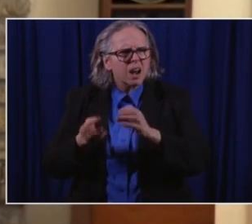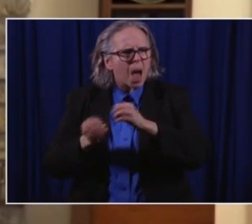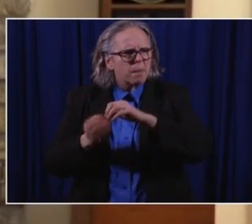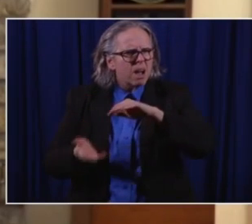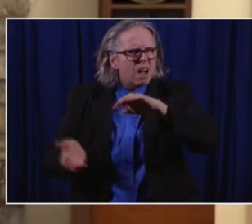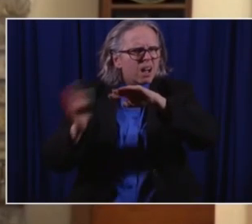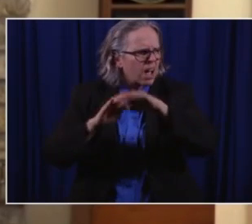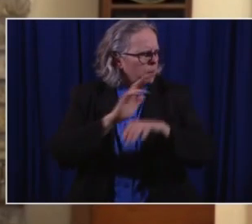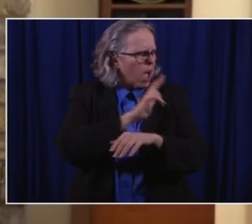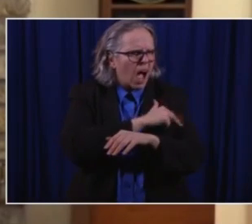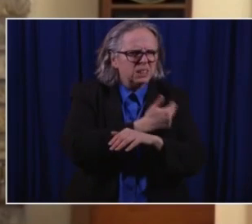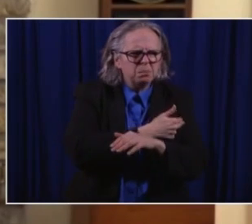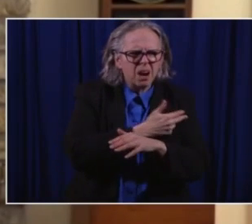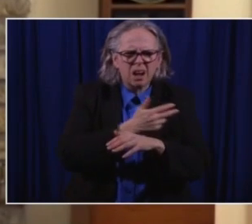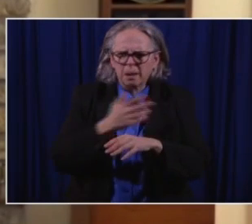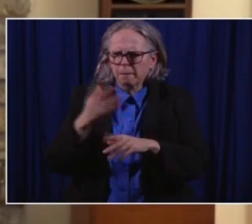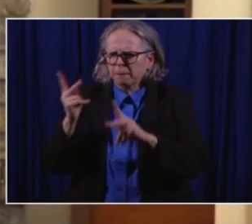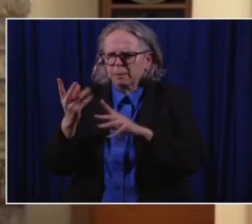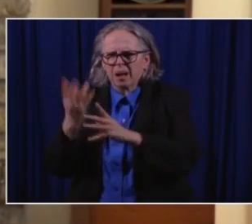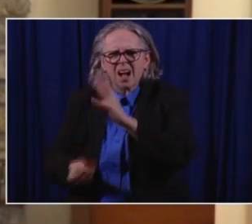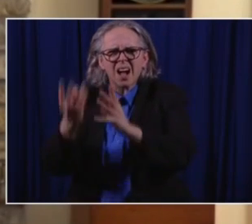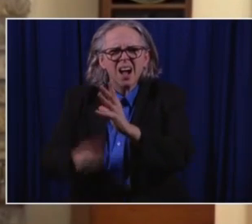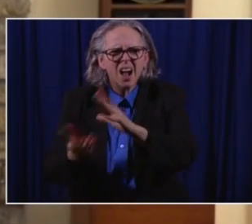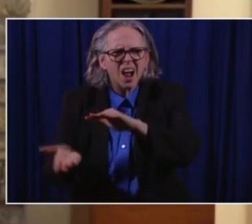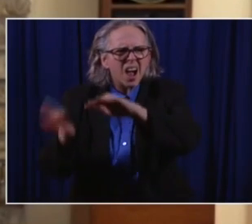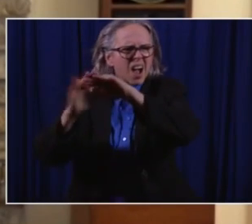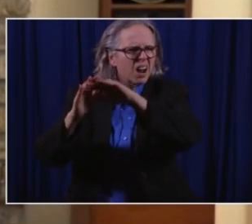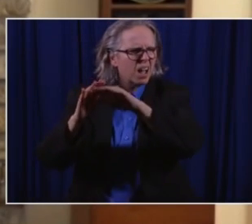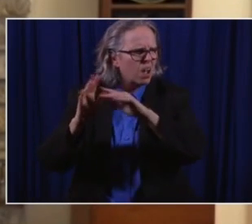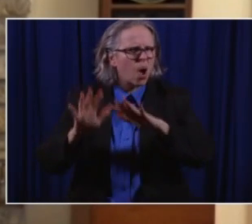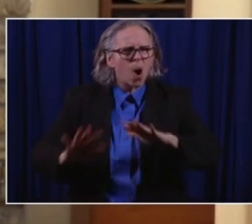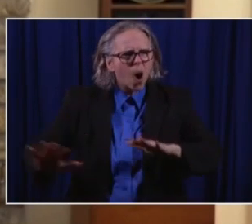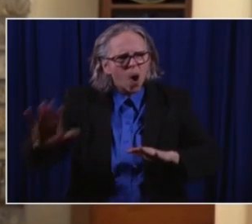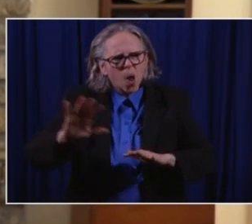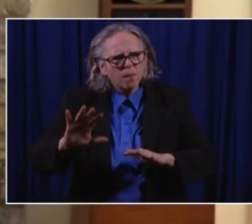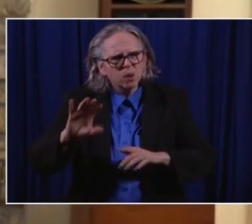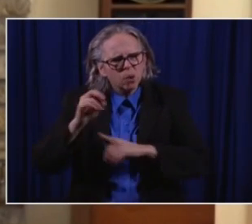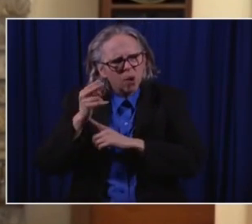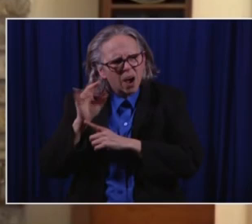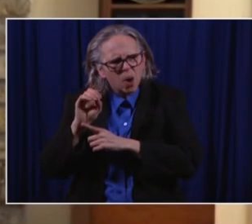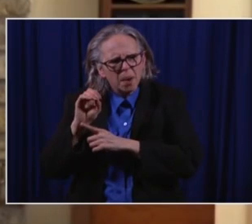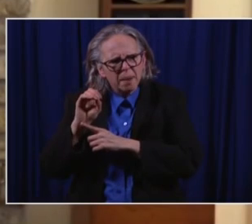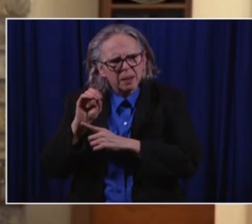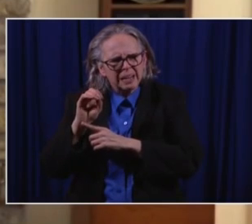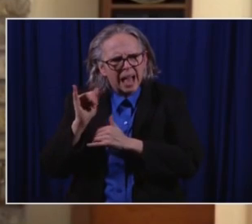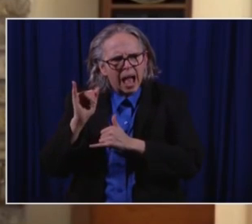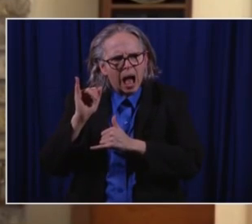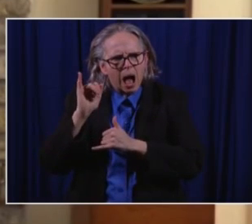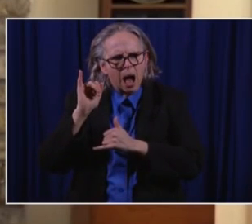positivity for COVID-19 is increased above 15%. The state has seen record levels of cases deaths and hospitalizations in the past week. And all Ohioans